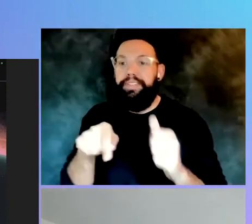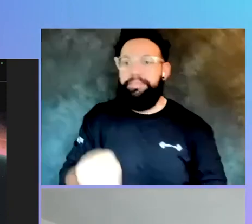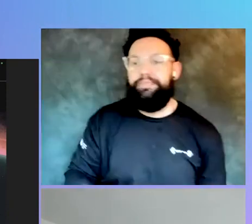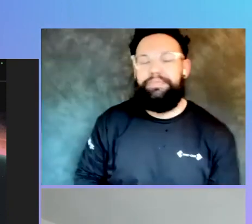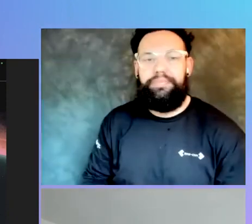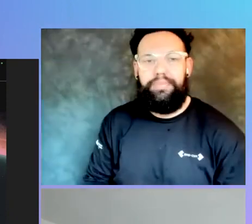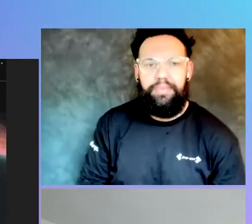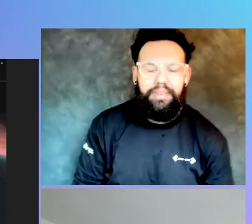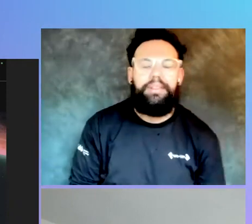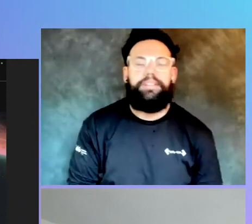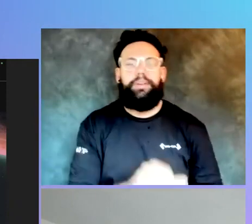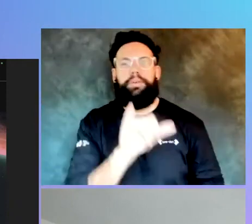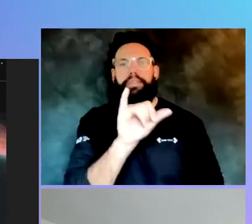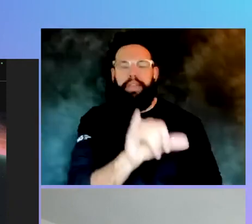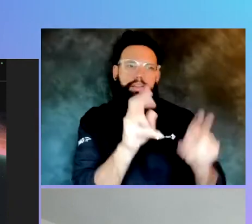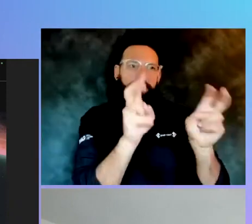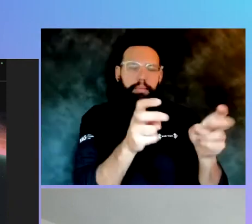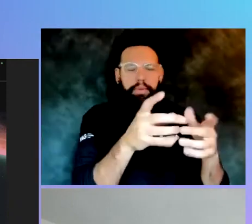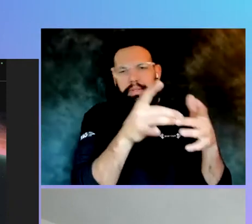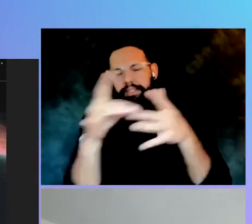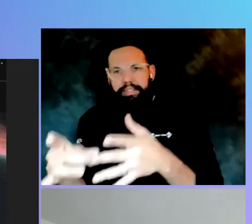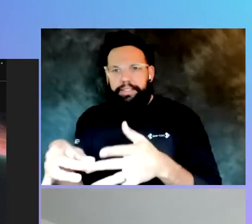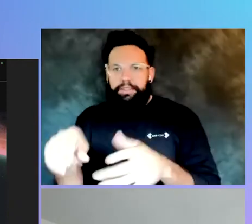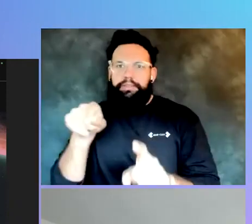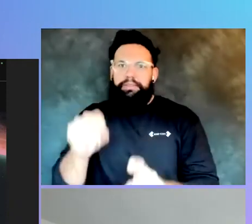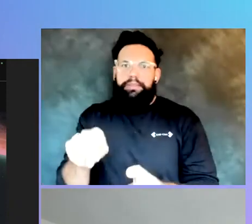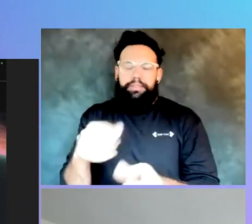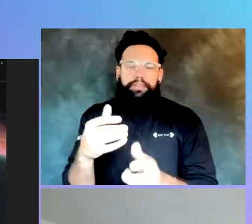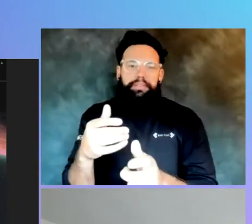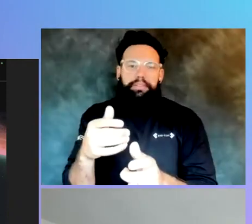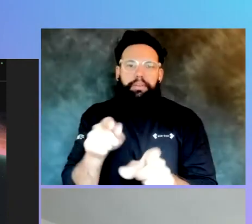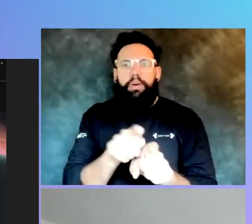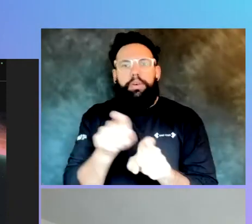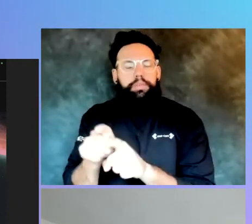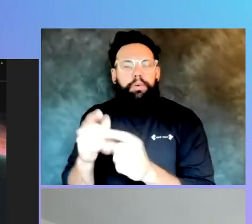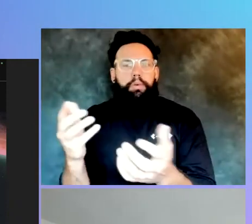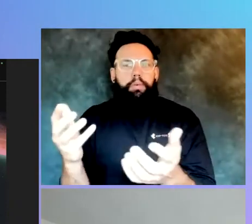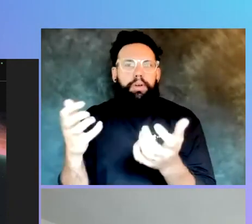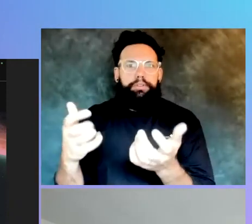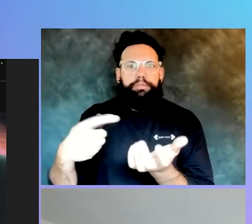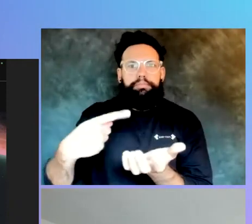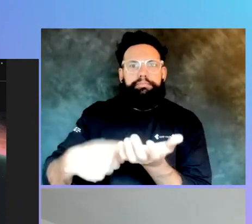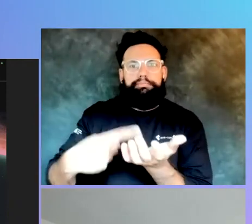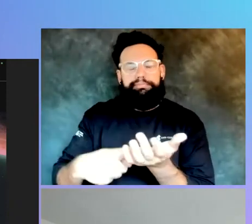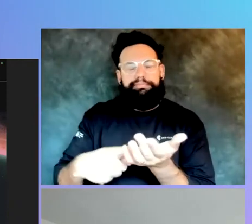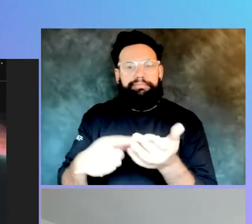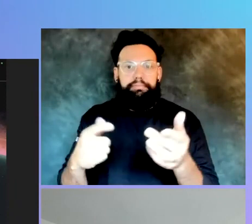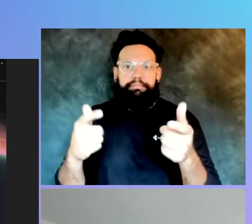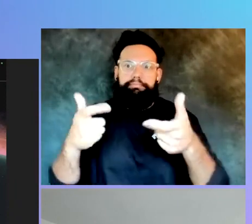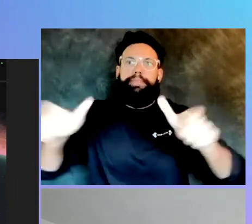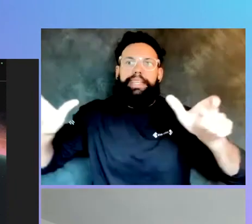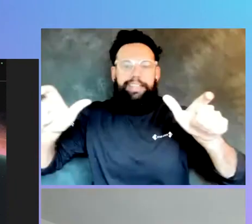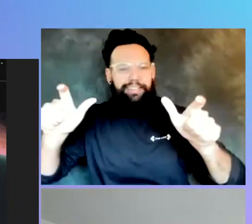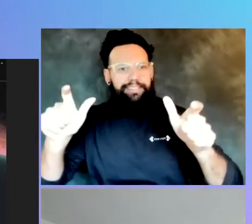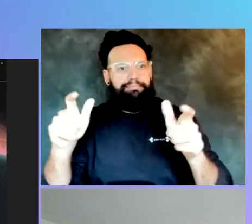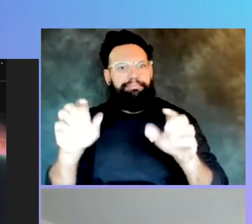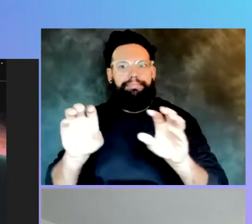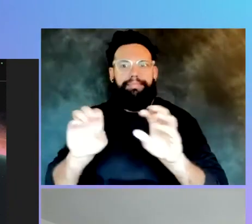segue to that, uh, I think we need to talk about the elephant maybe in the room. Right. And a